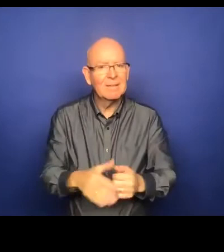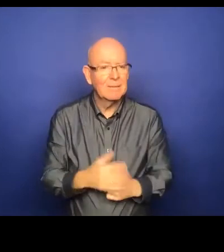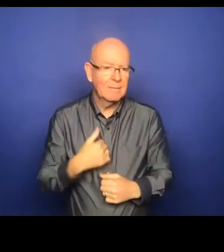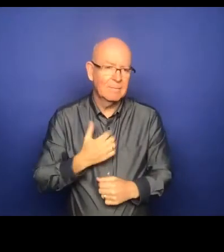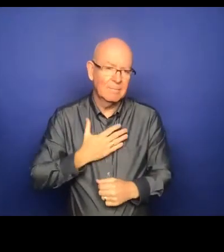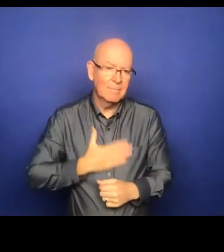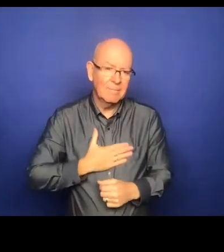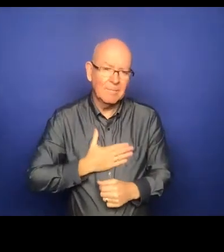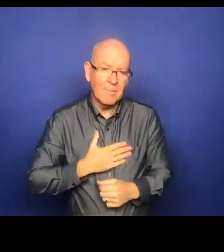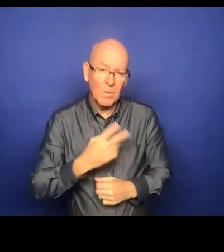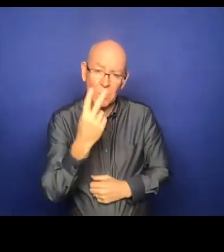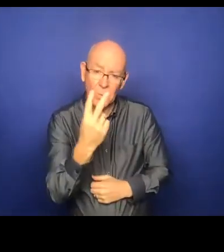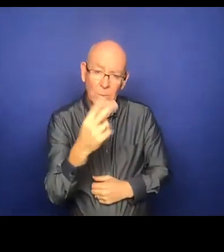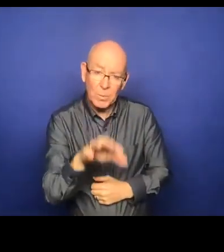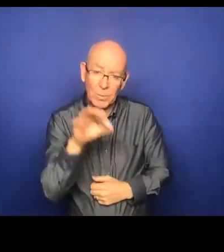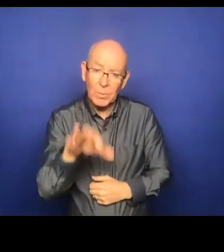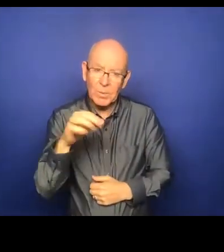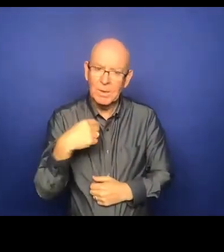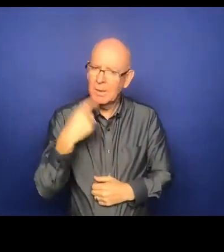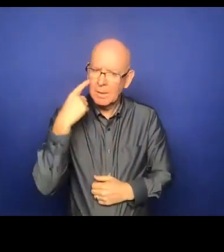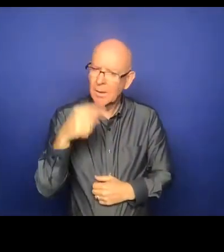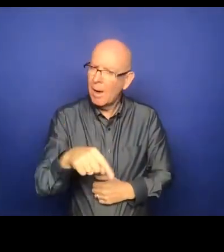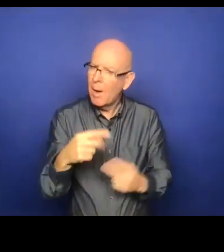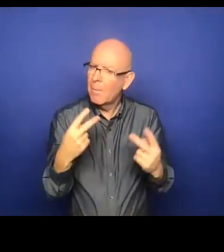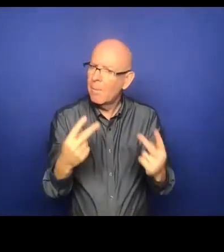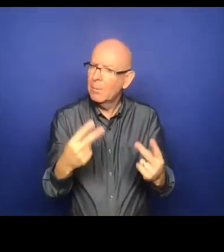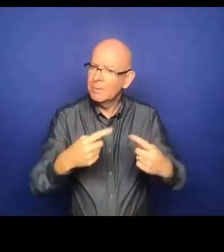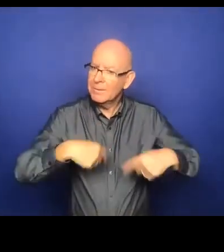the most important for us to know in this webinar. One is the need